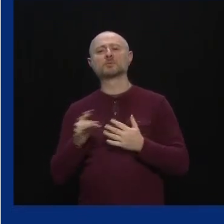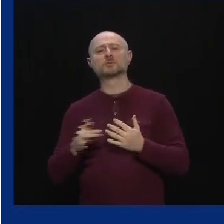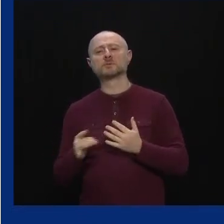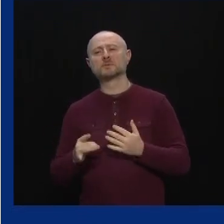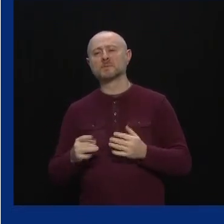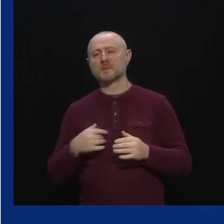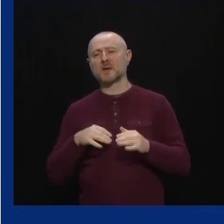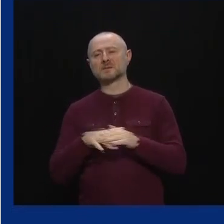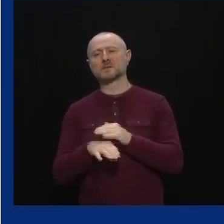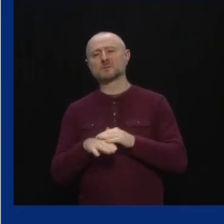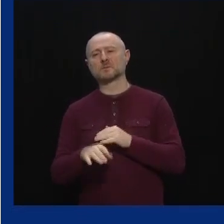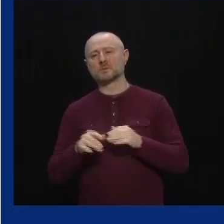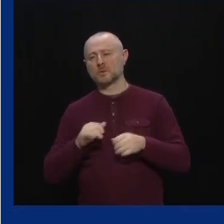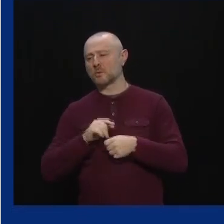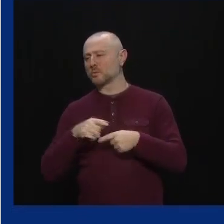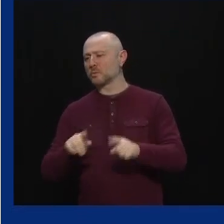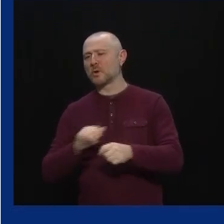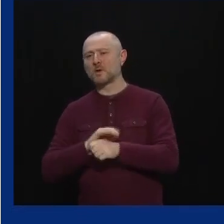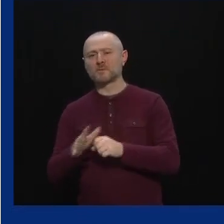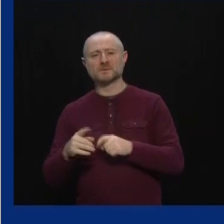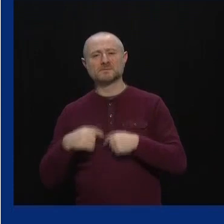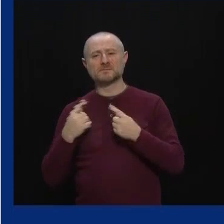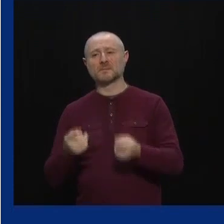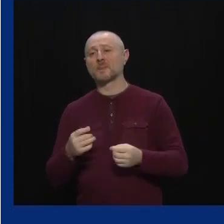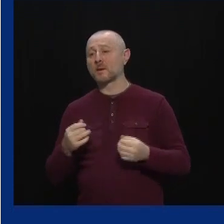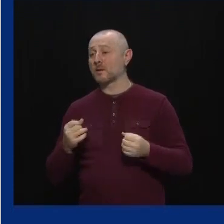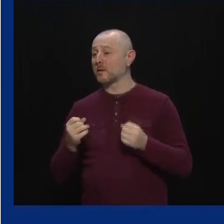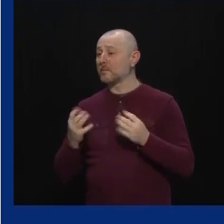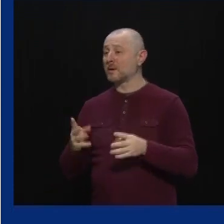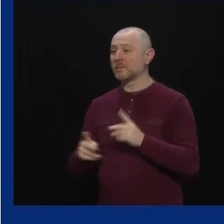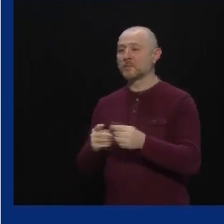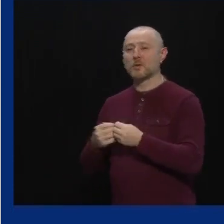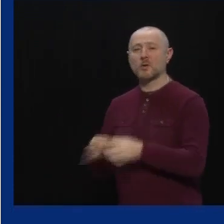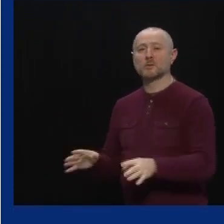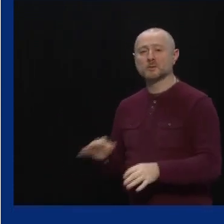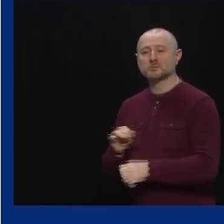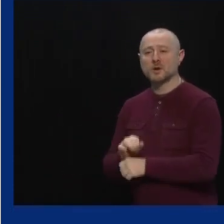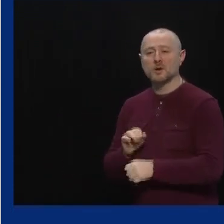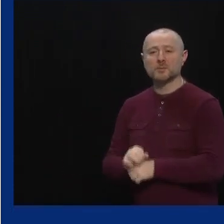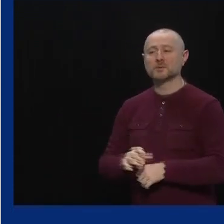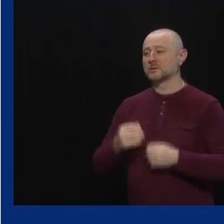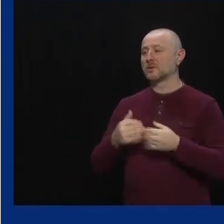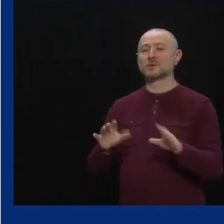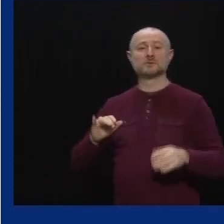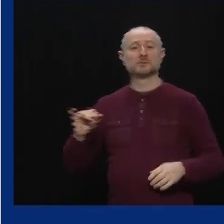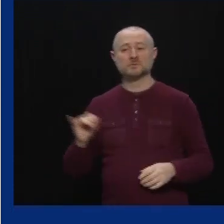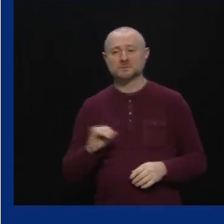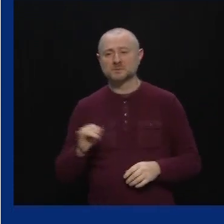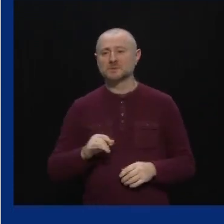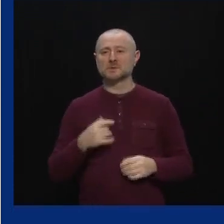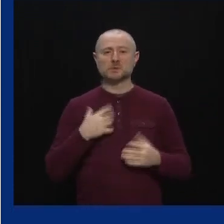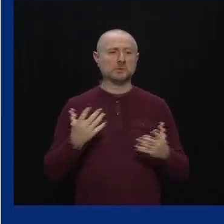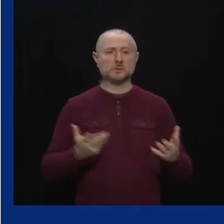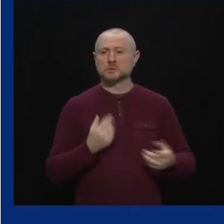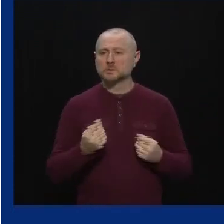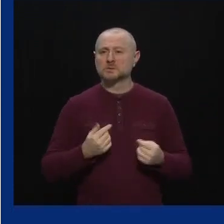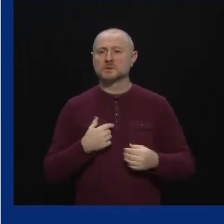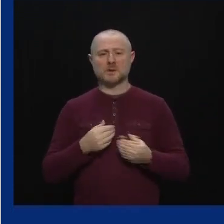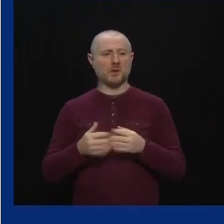THROUGH THE MARKETPLACE. IT'S BEEN SO IMPORTANT TO HAVE THIS ACCESS DURING THE PANDEMIC,